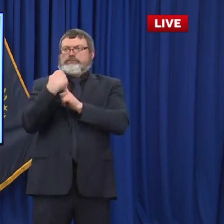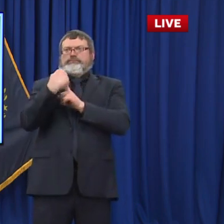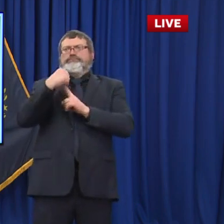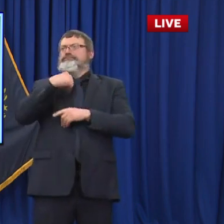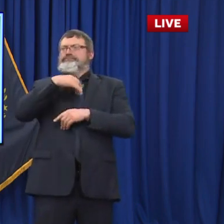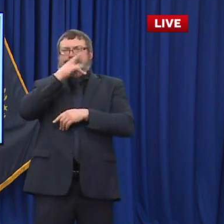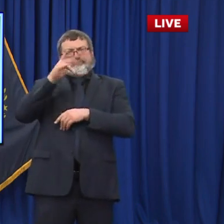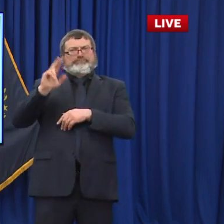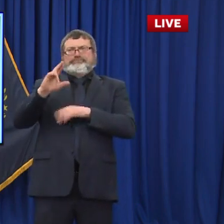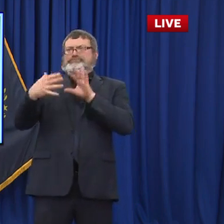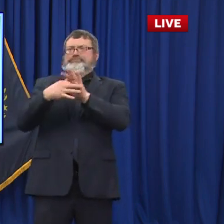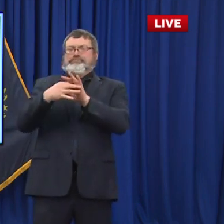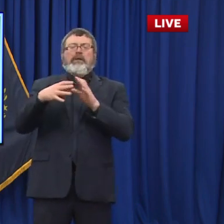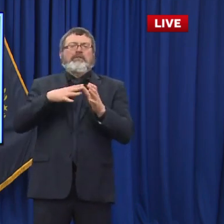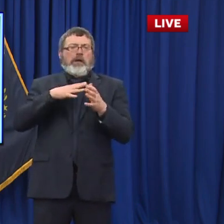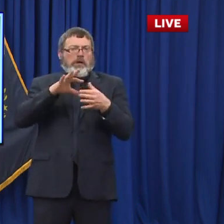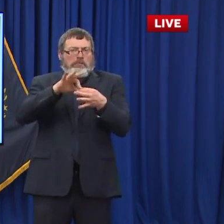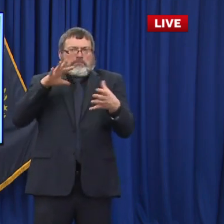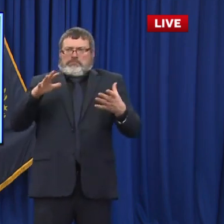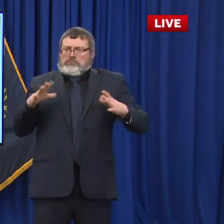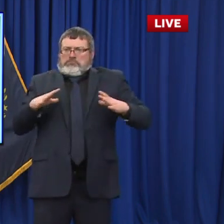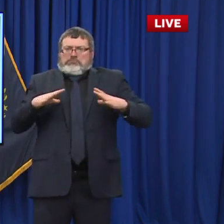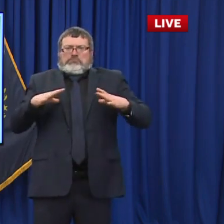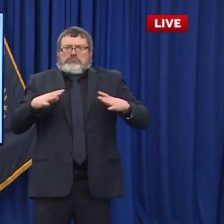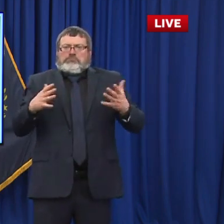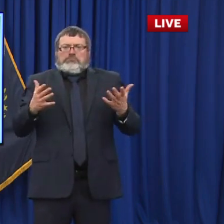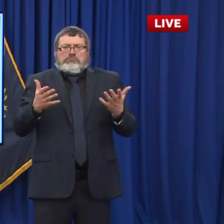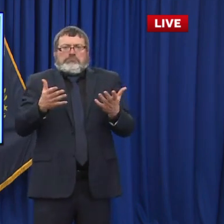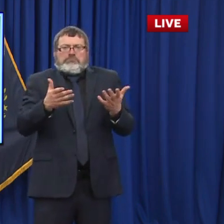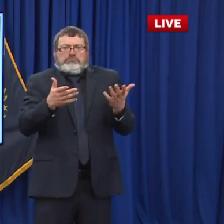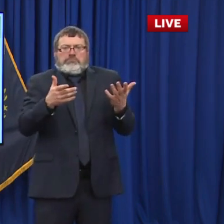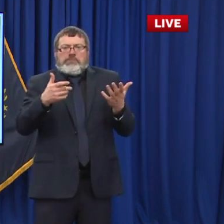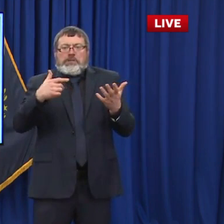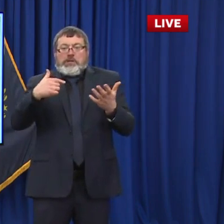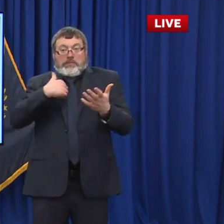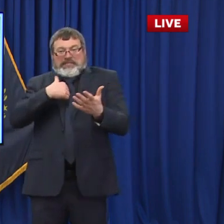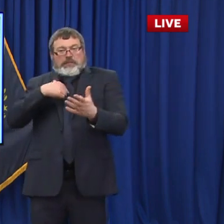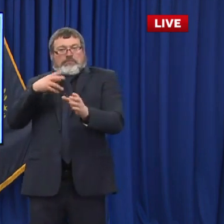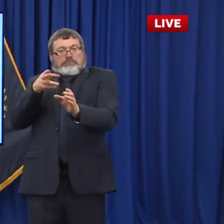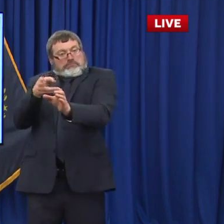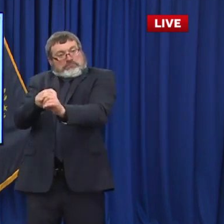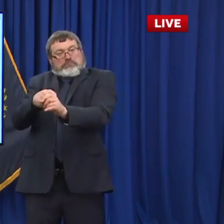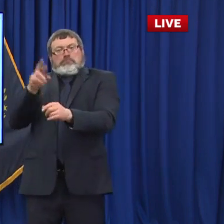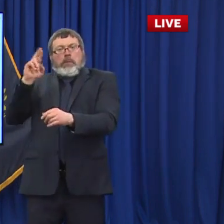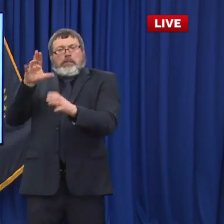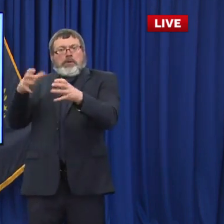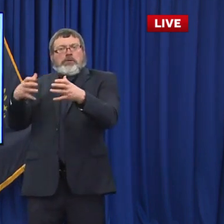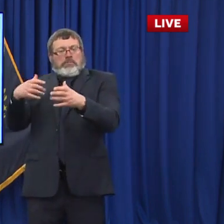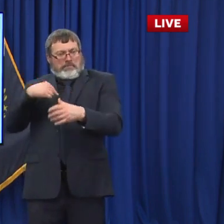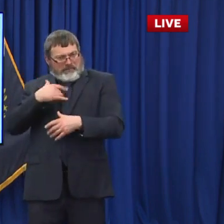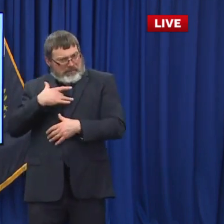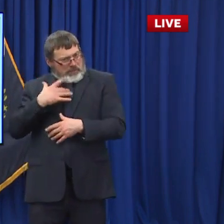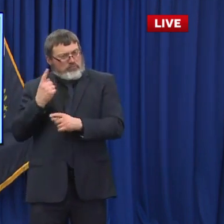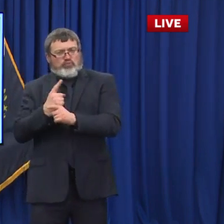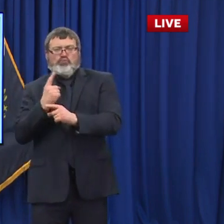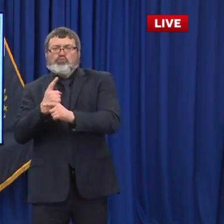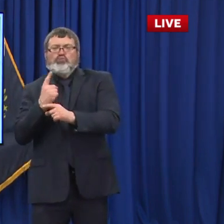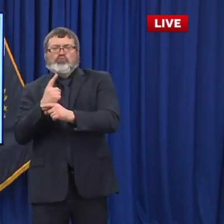YOU KNOW, EVERYONE YOU CAN DO CAN DO EXACTLY WHAT THEY SO, YOU KNOW, I’M A VERY PROUD MEMBER OF THE REPUBLICAN PARTY AND YOU KNOW, I THINK WE DO IT RIGHT HERE.